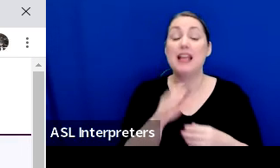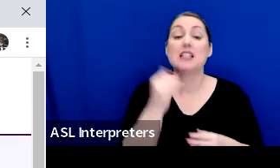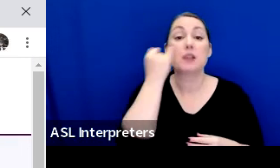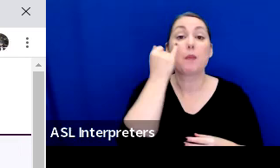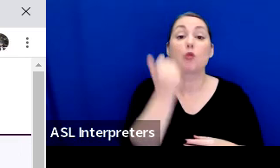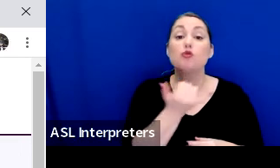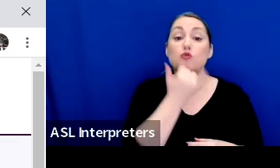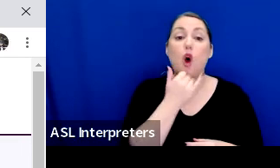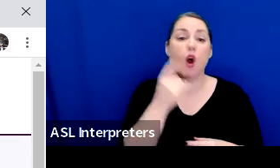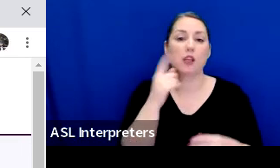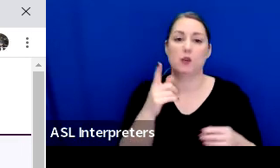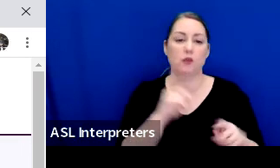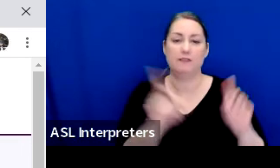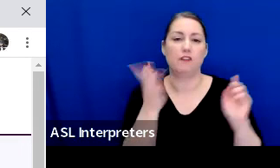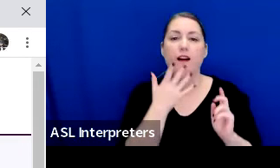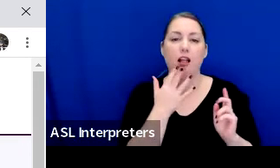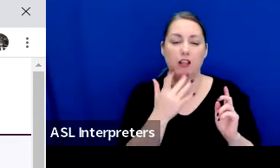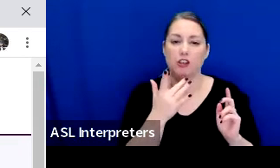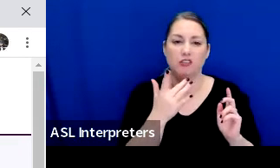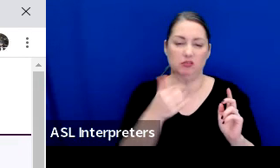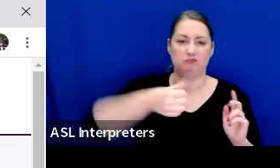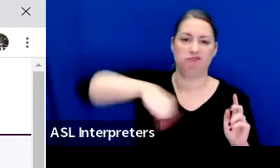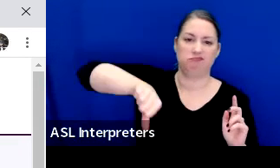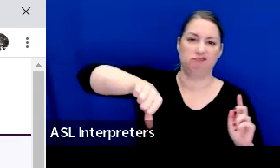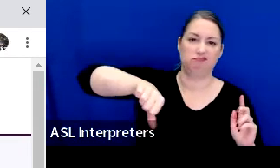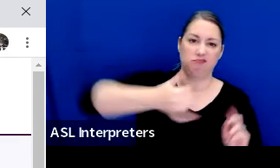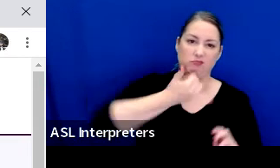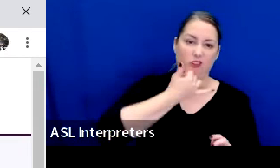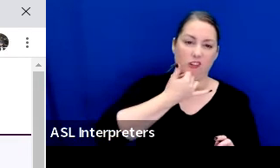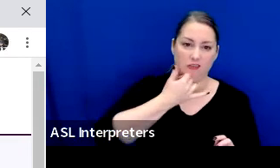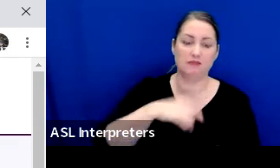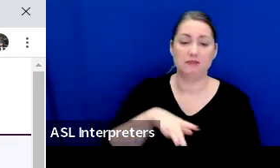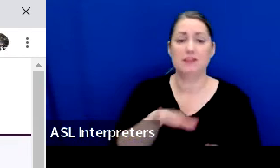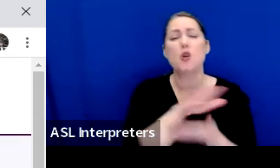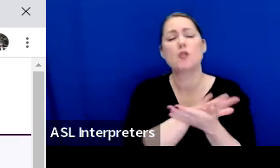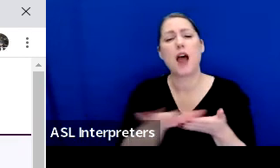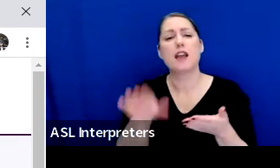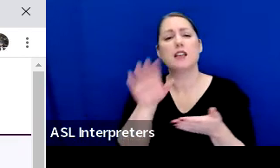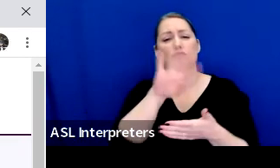So, so it's got a really nice system for graphing to really great.